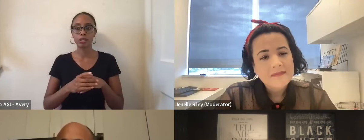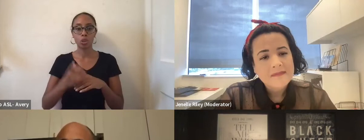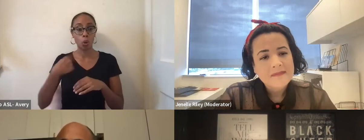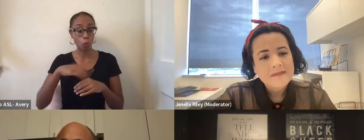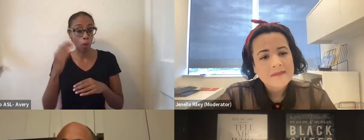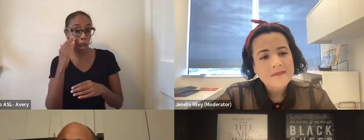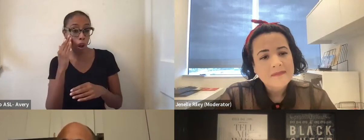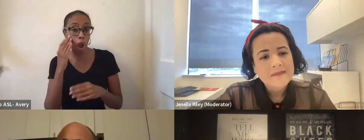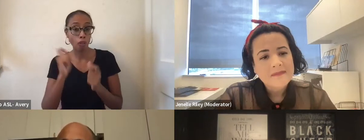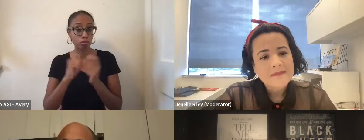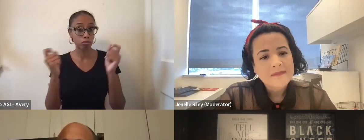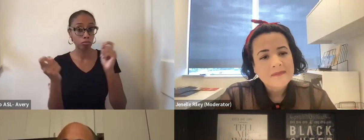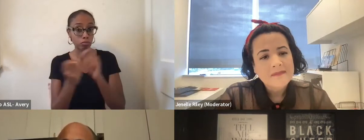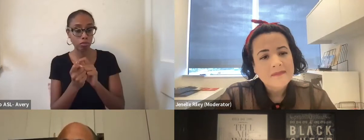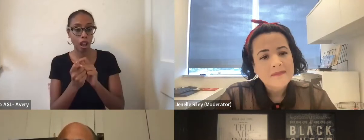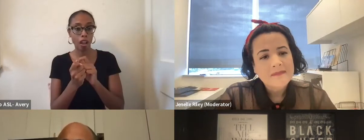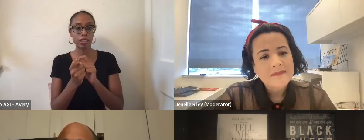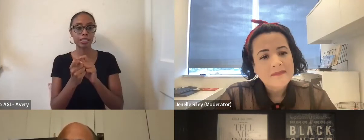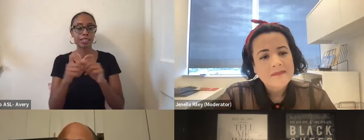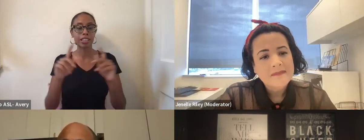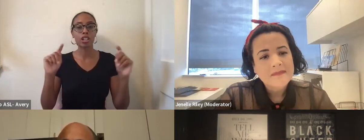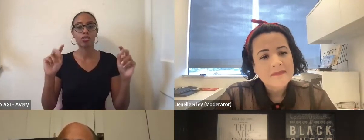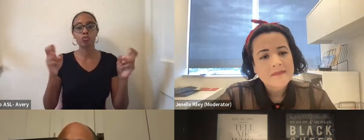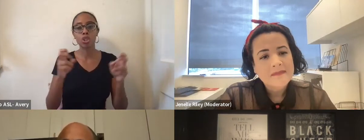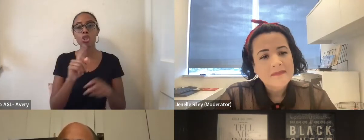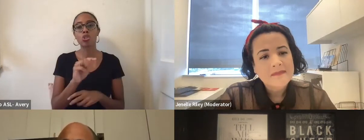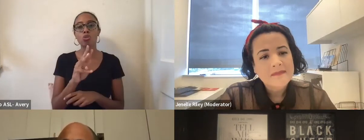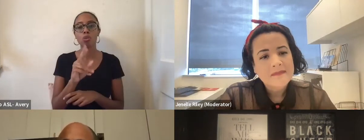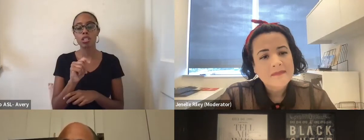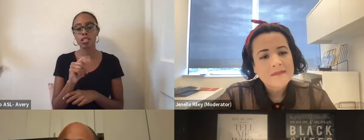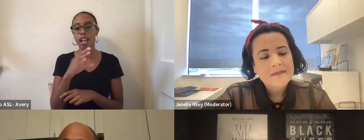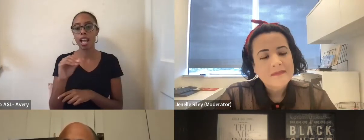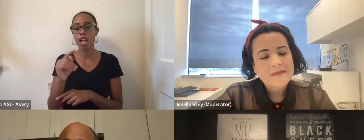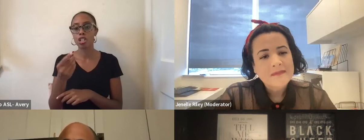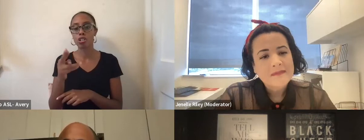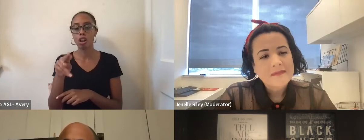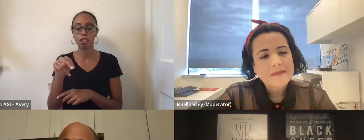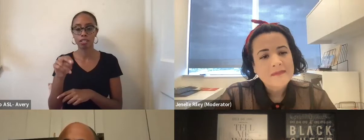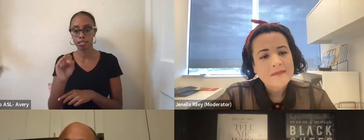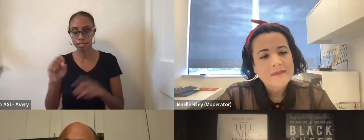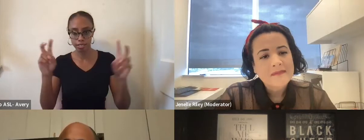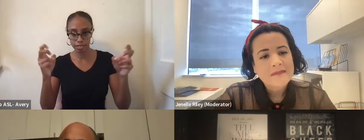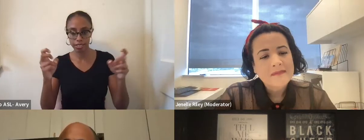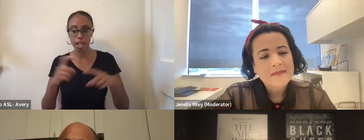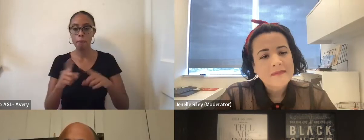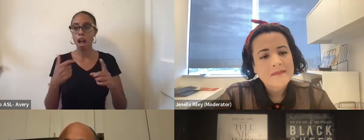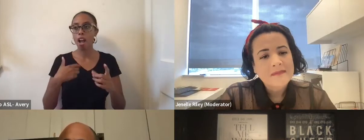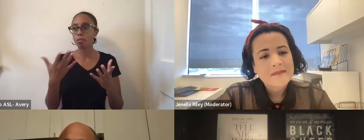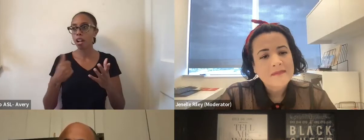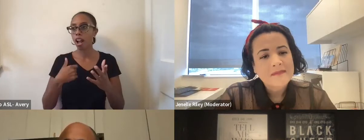So what I found myself drawn to often with Diana was her body language. And I came to see her as